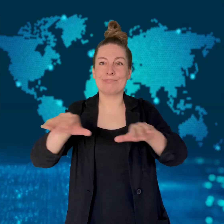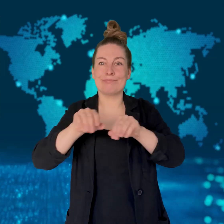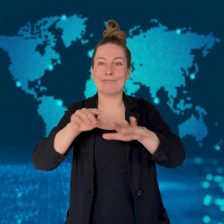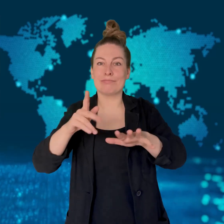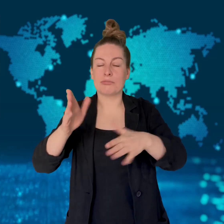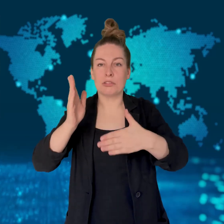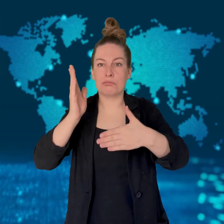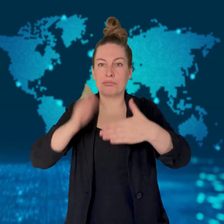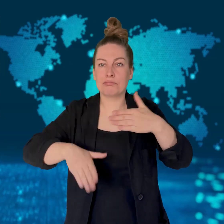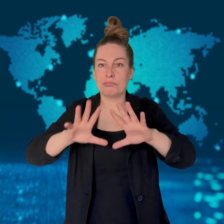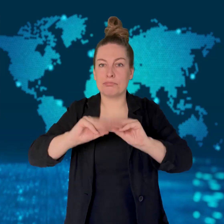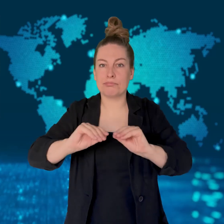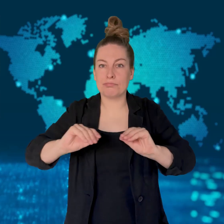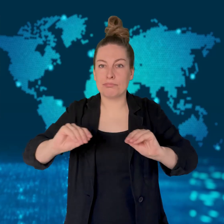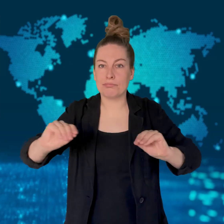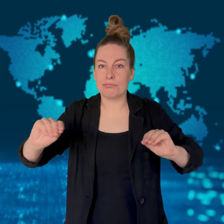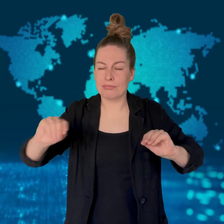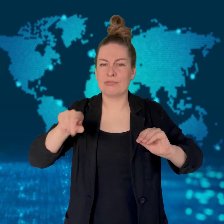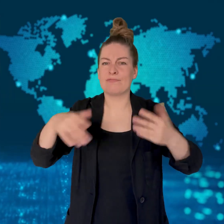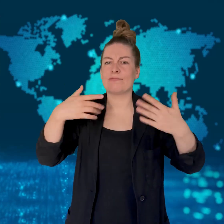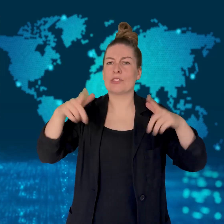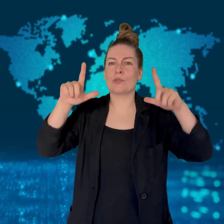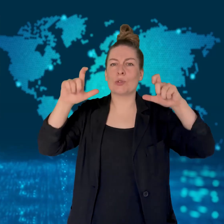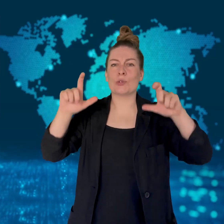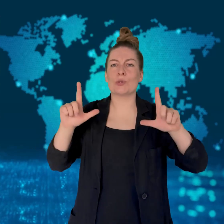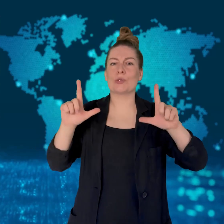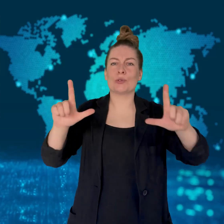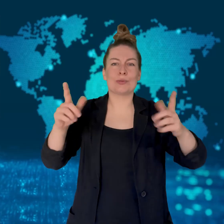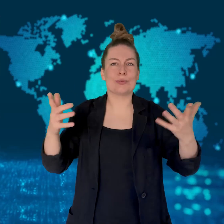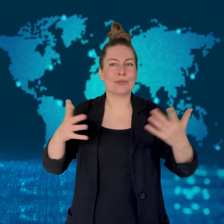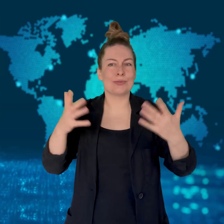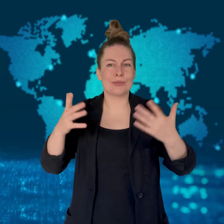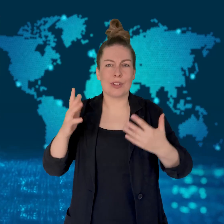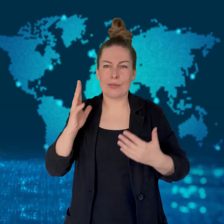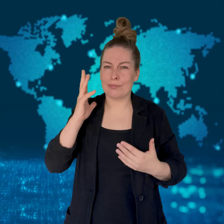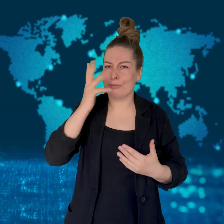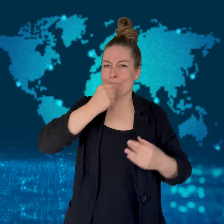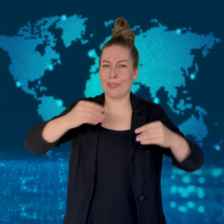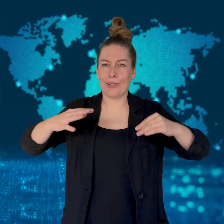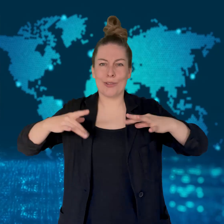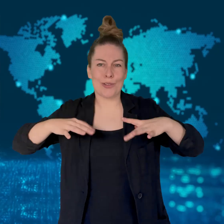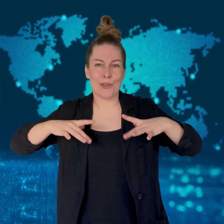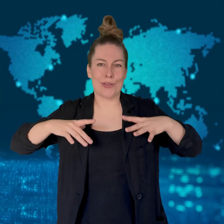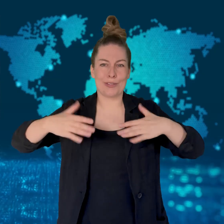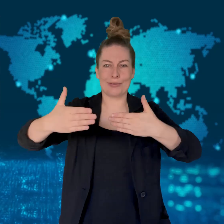In the hours before they disappeared, Callum had shared media posts of